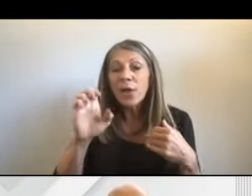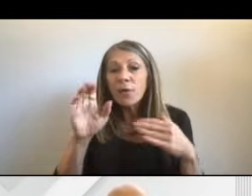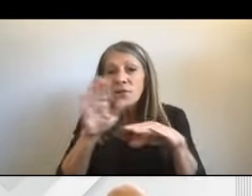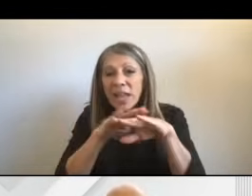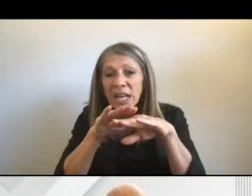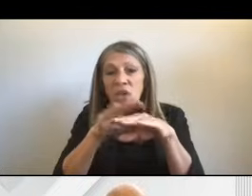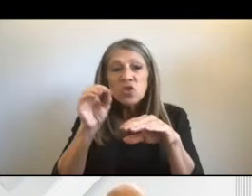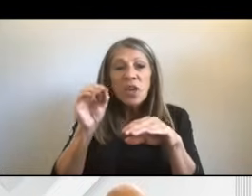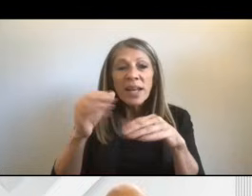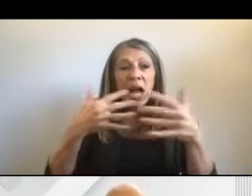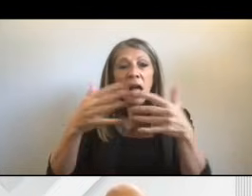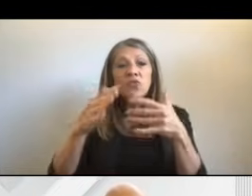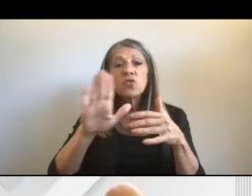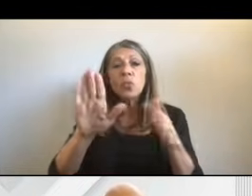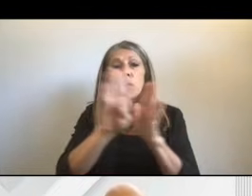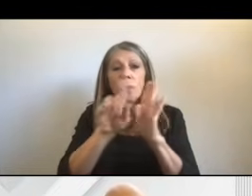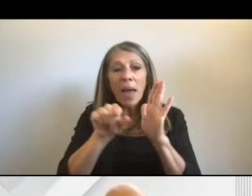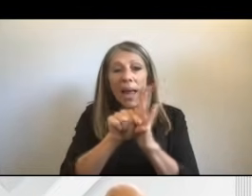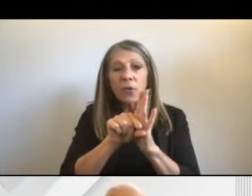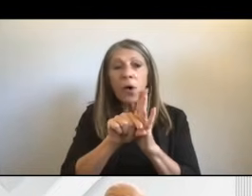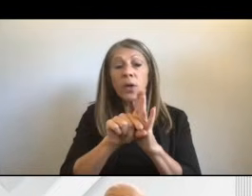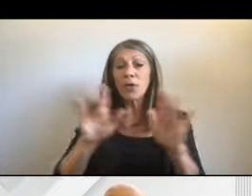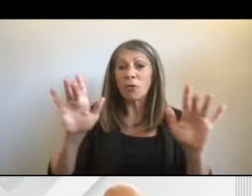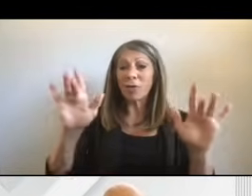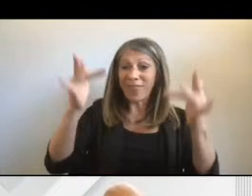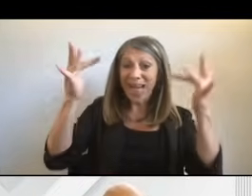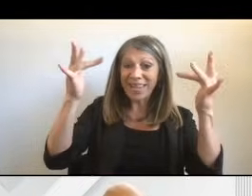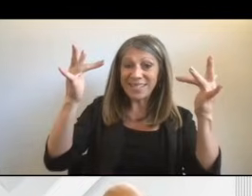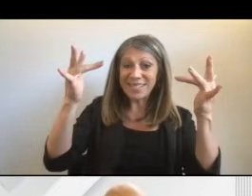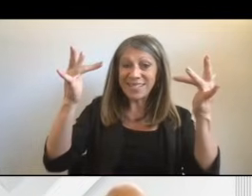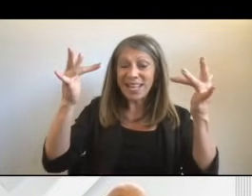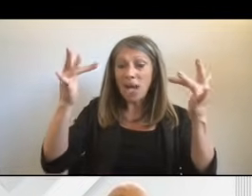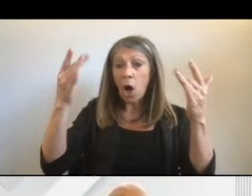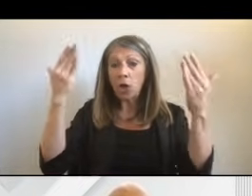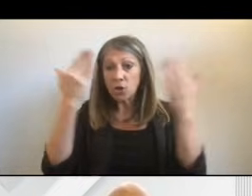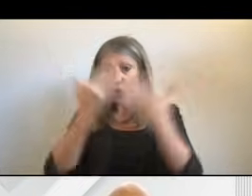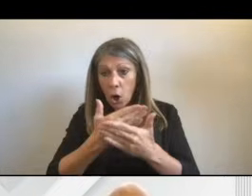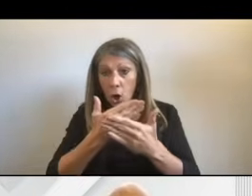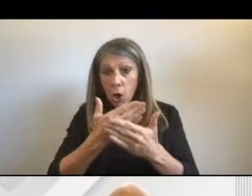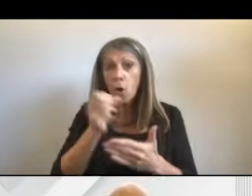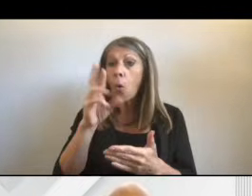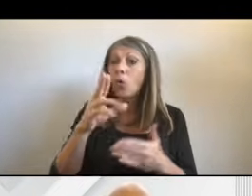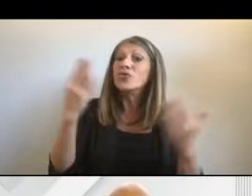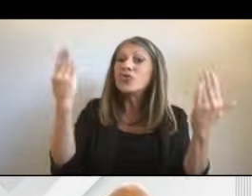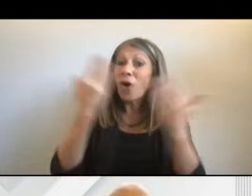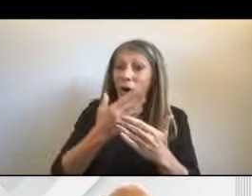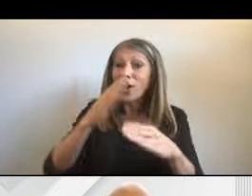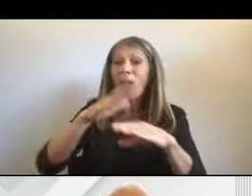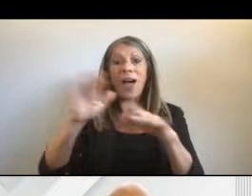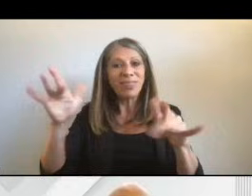either light characters on a dark background or dark characters on a light background. Case: